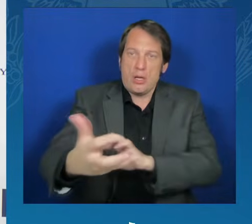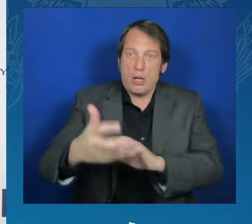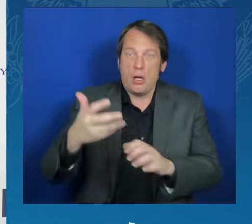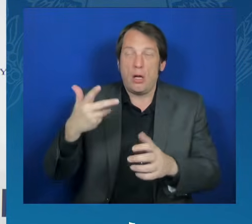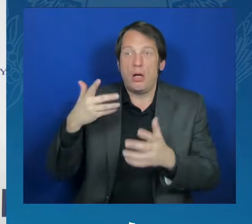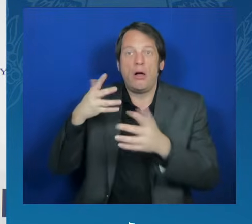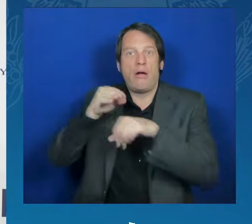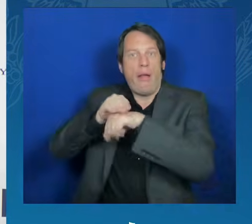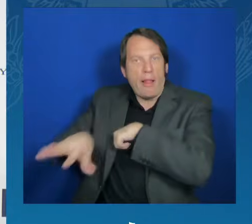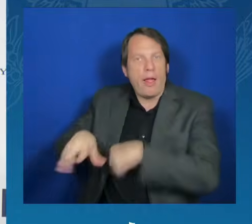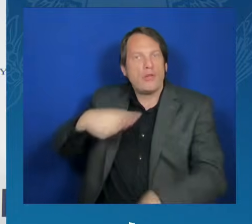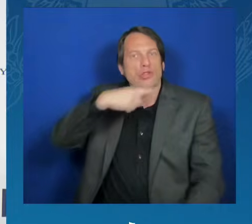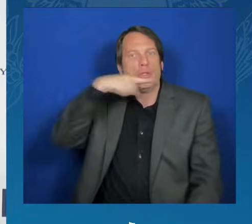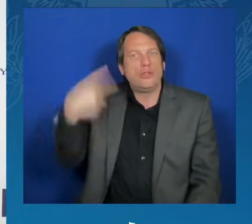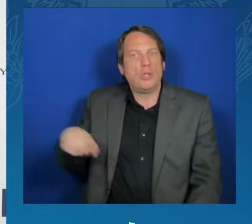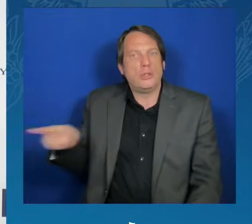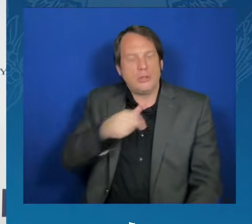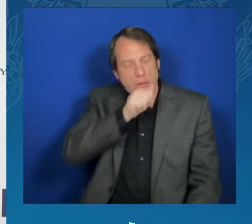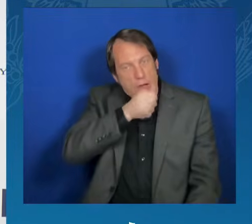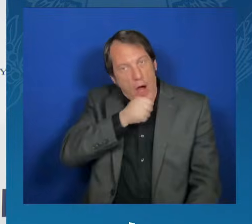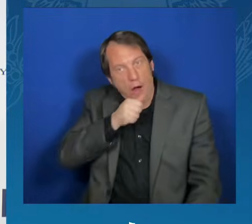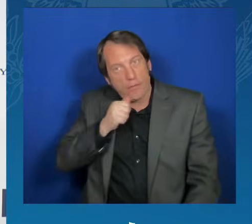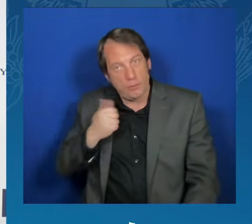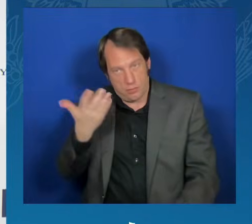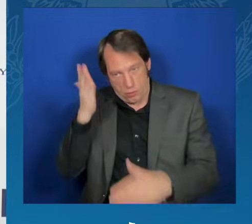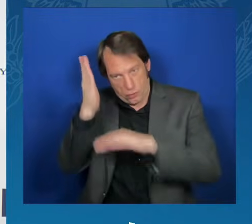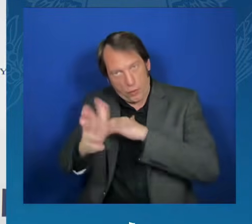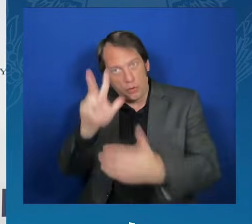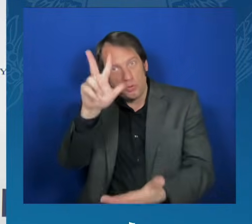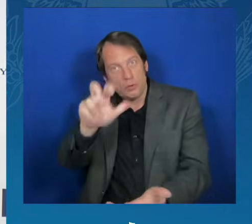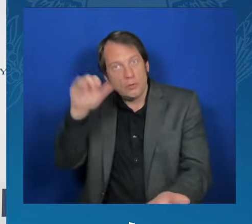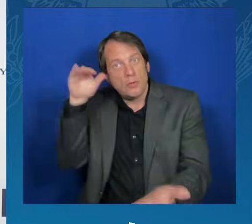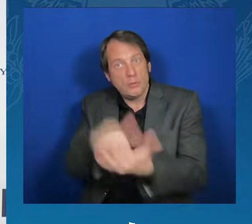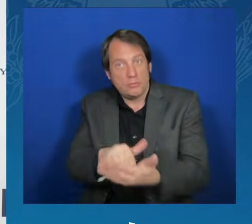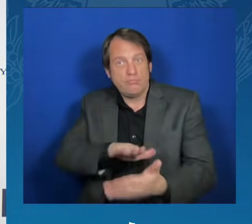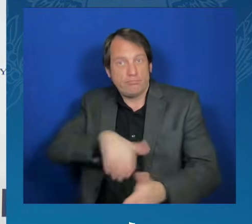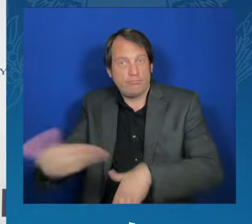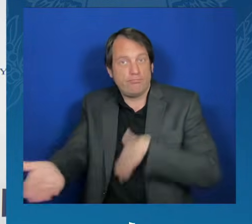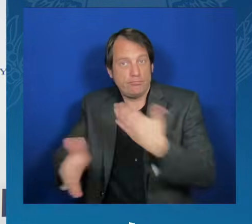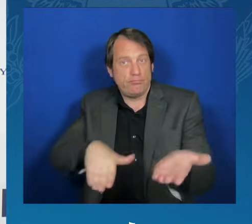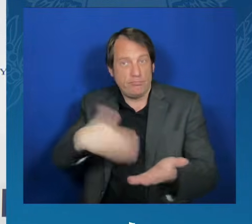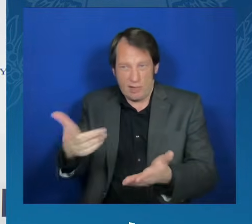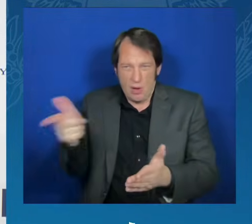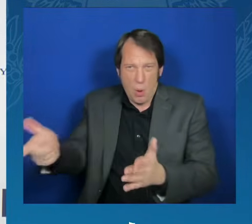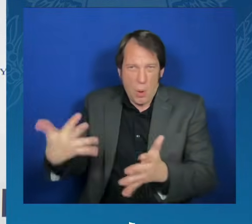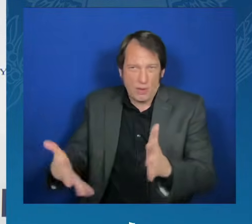Remember, that's more than five times what it lost in 10 years in Afghanistan.